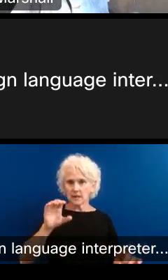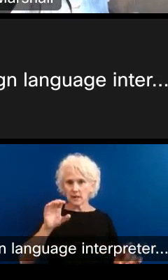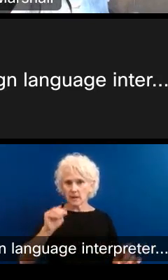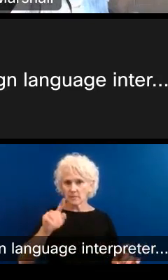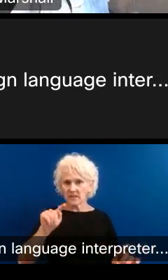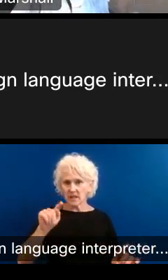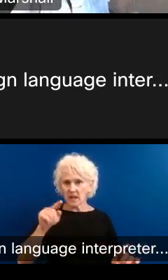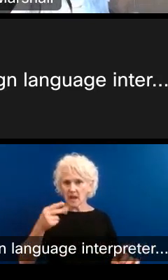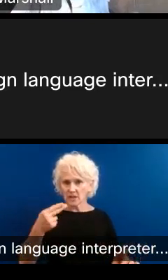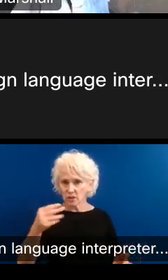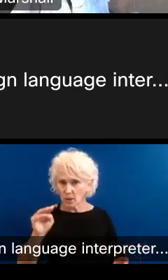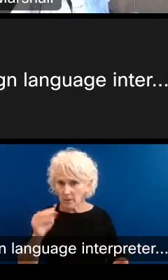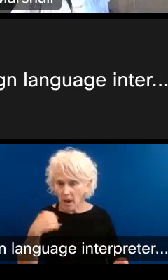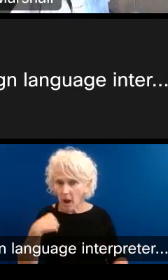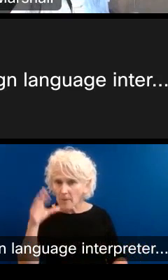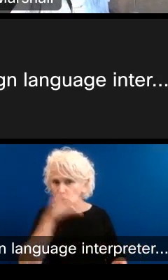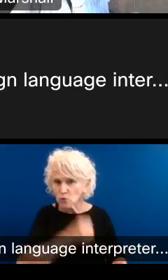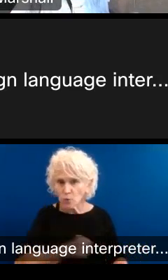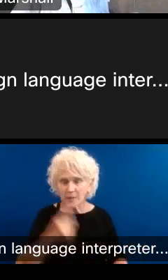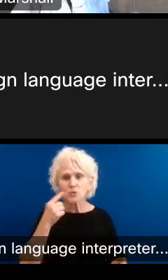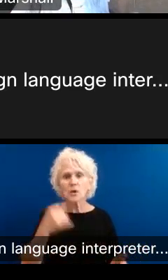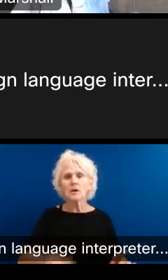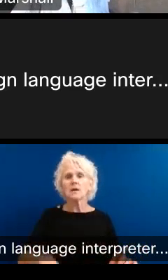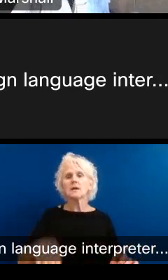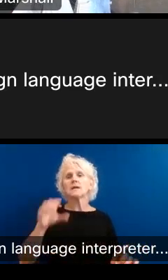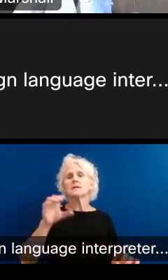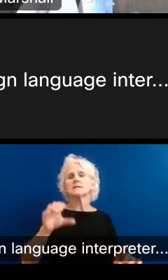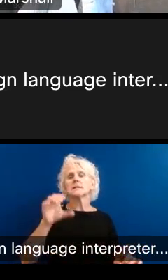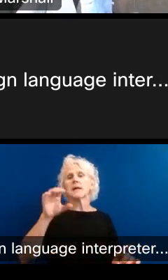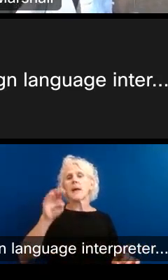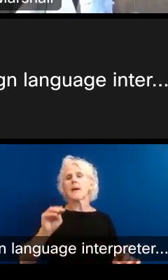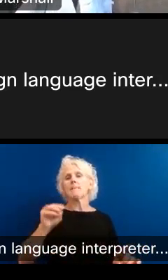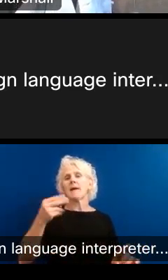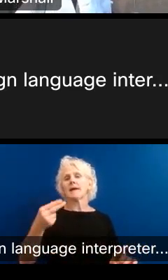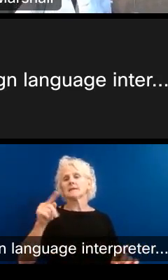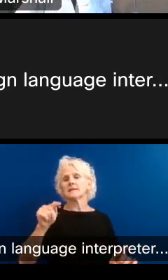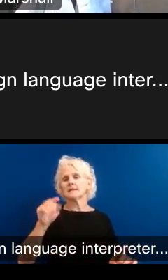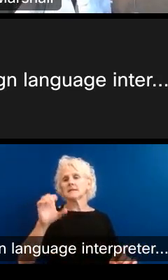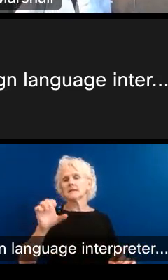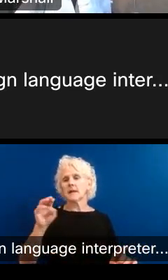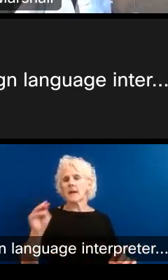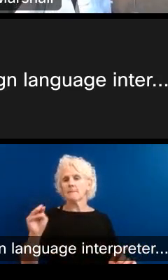I'm assuming. So, if it's CMHTCM, that's two different services and so each service has a